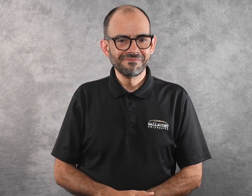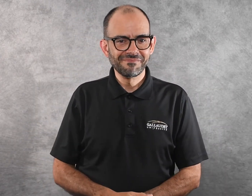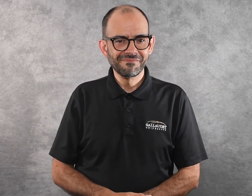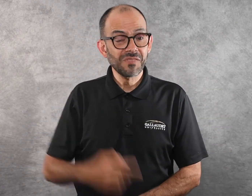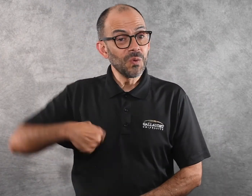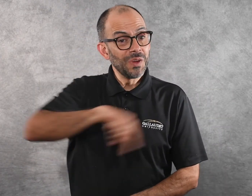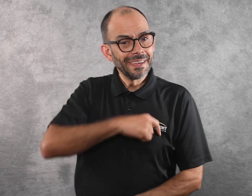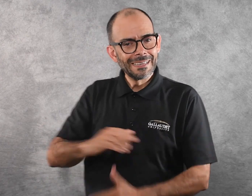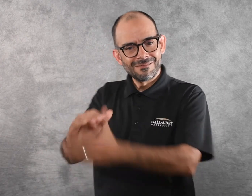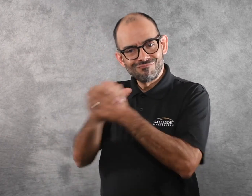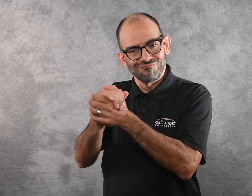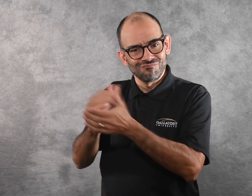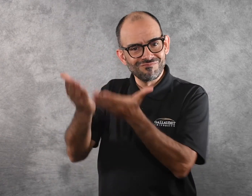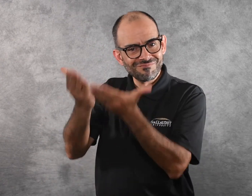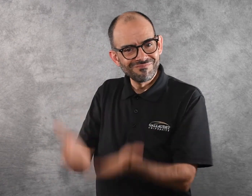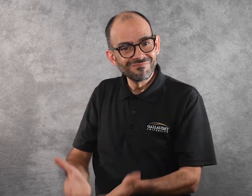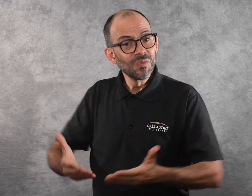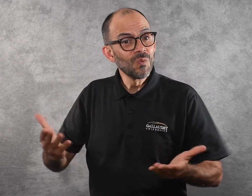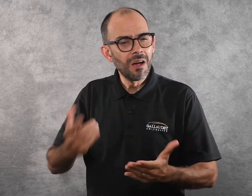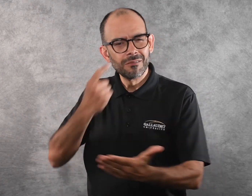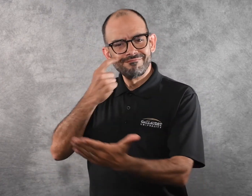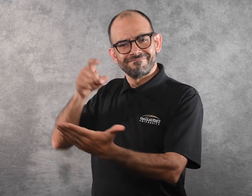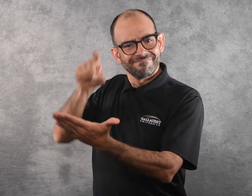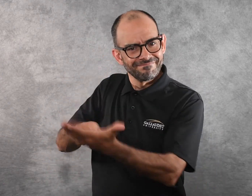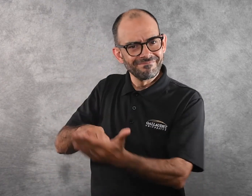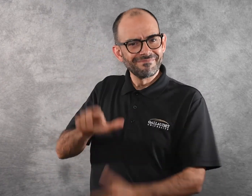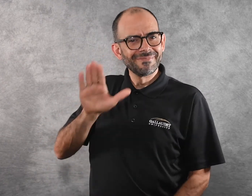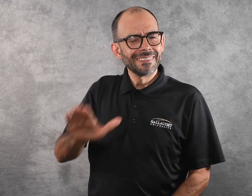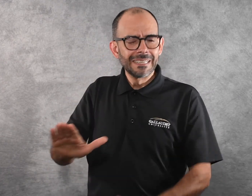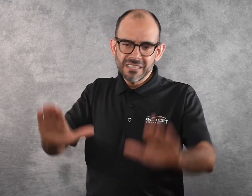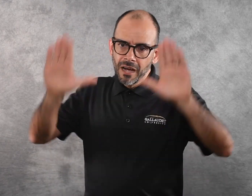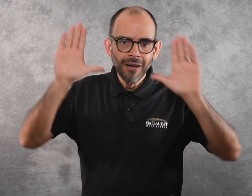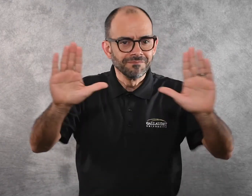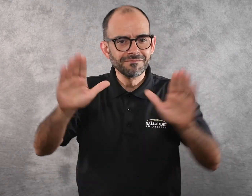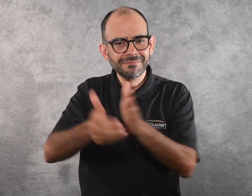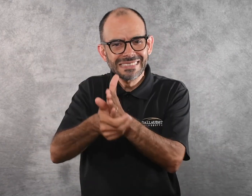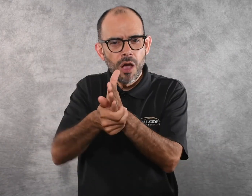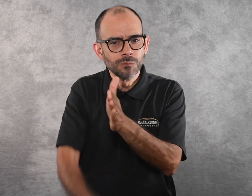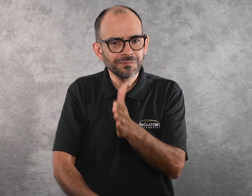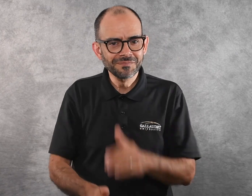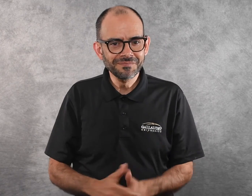"We congratulate Gideon upon his recognition of his outstanding talent.